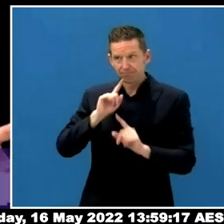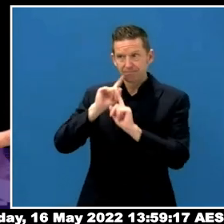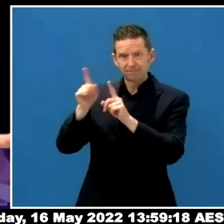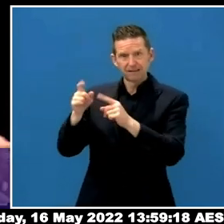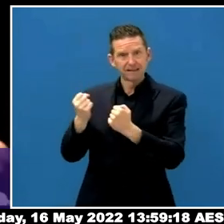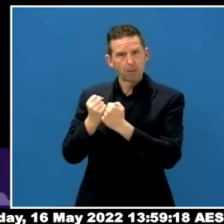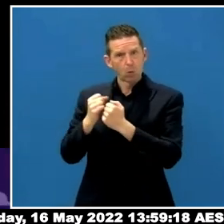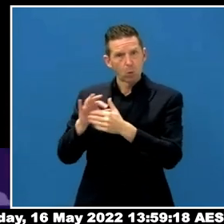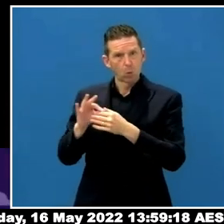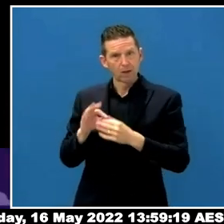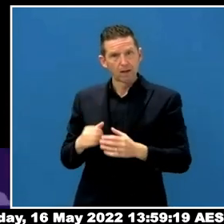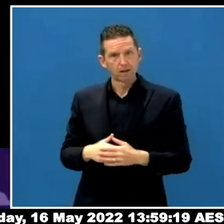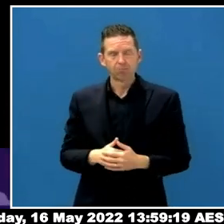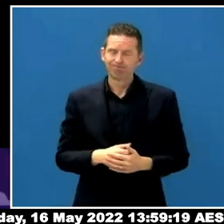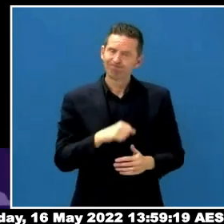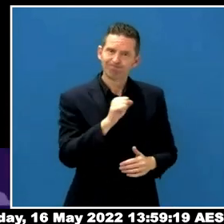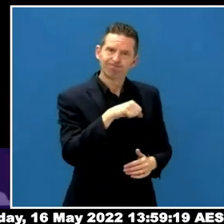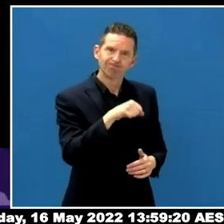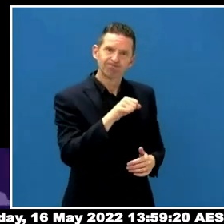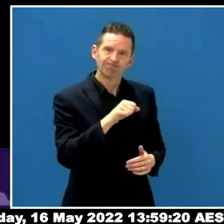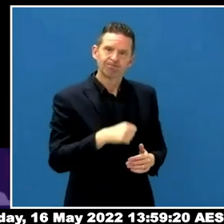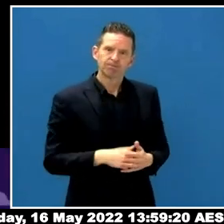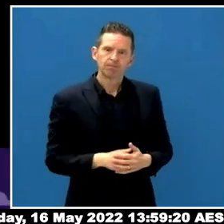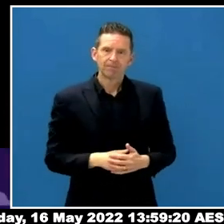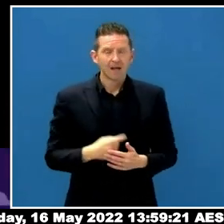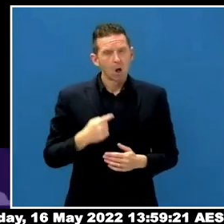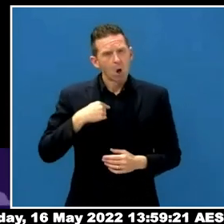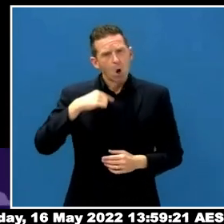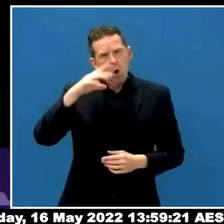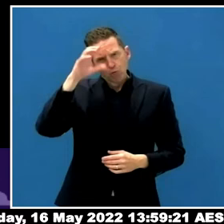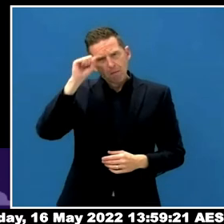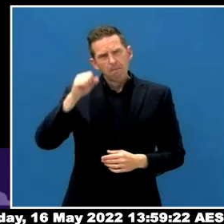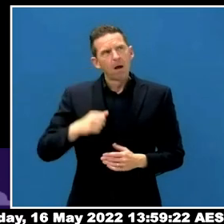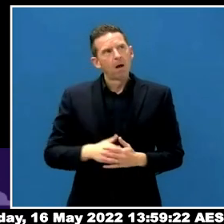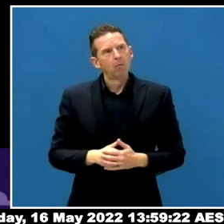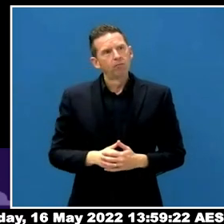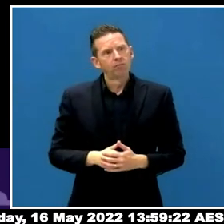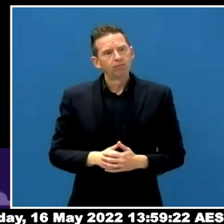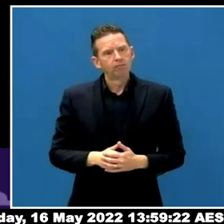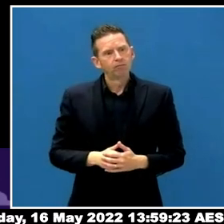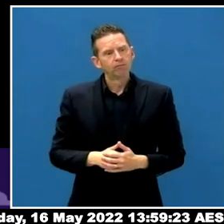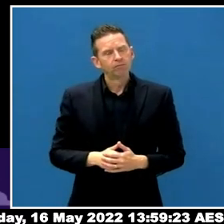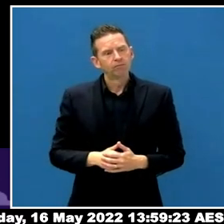Some days I remember having an appointment for workers compensation down at Parramatta